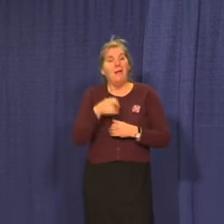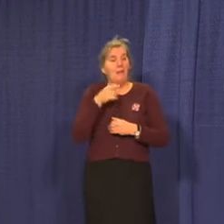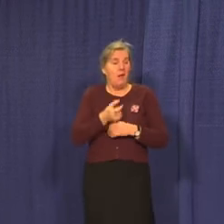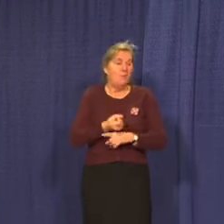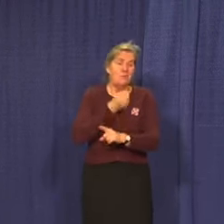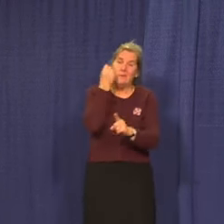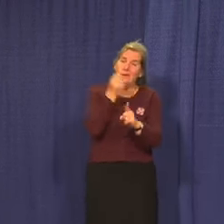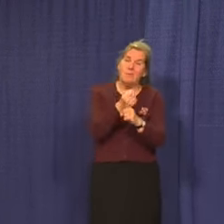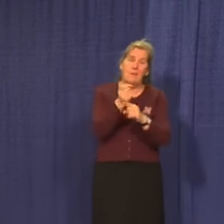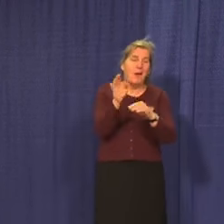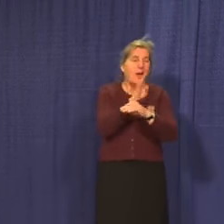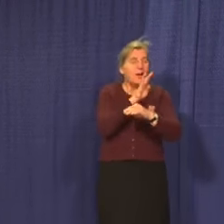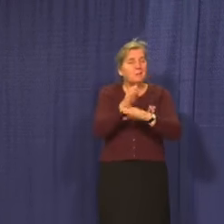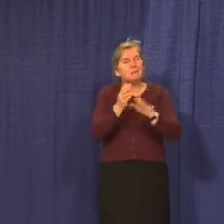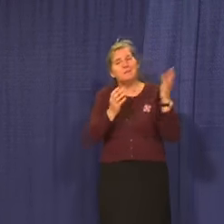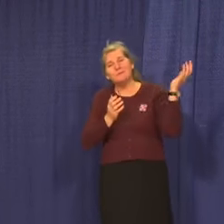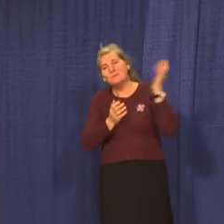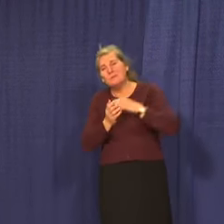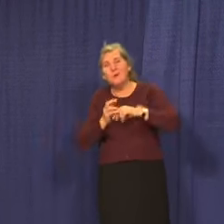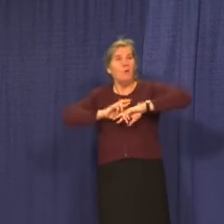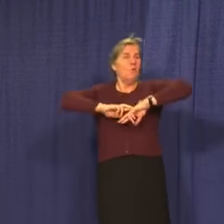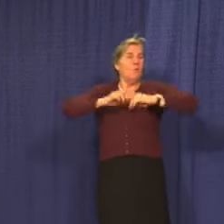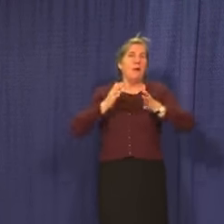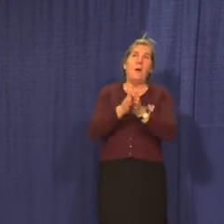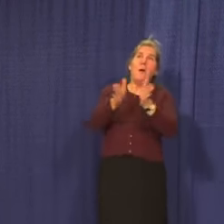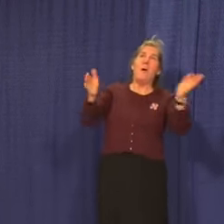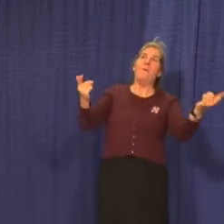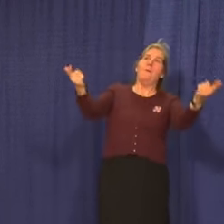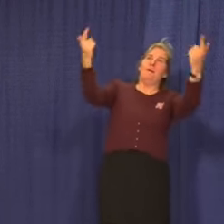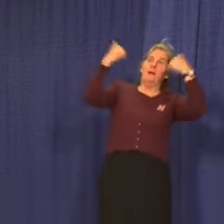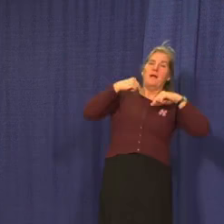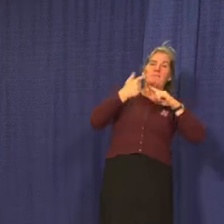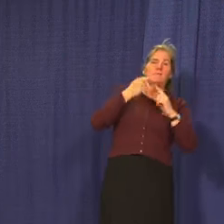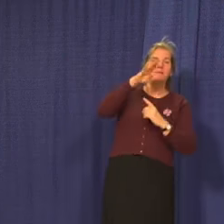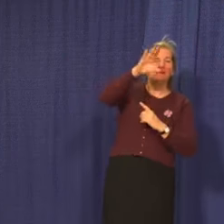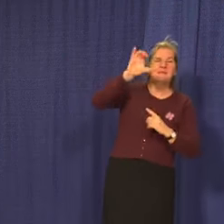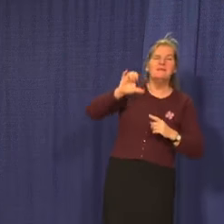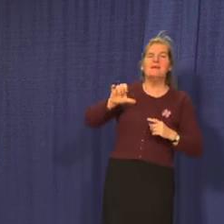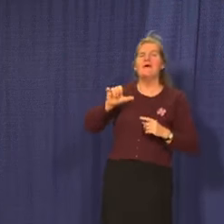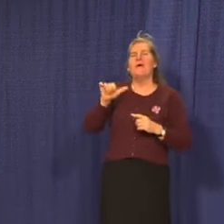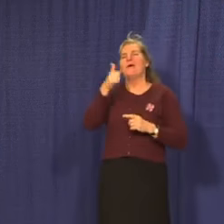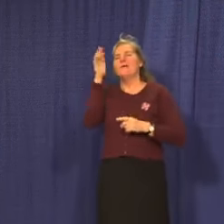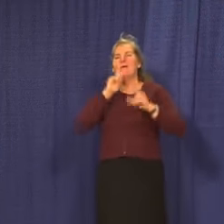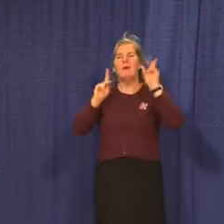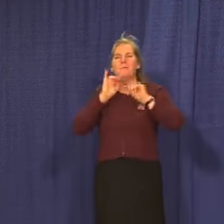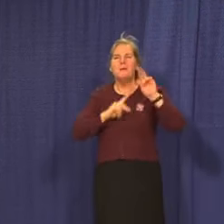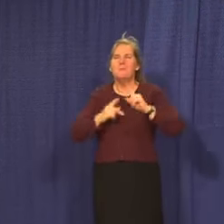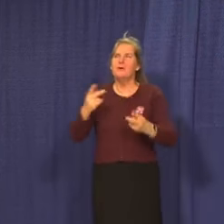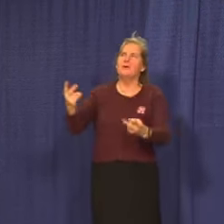WORKED TO OPEN TO VISITORS FROM BRITISH COLUMBIA AS WELL AS ON YUKONERS WHO HAVE PLANNED TO